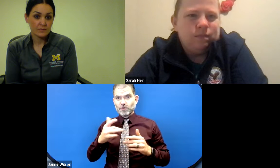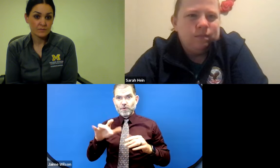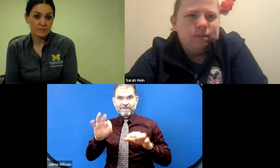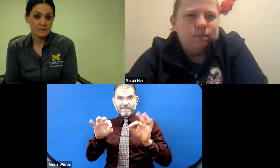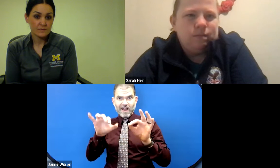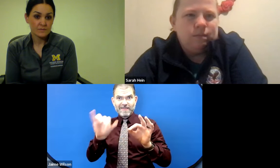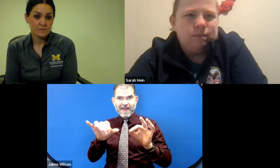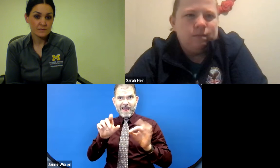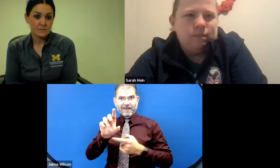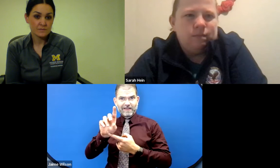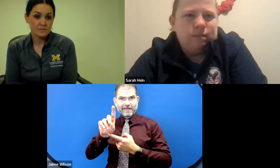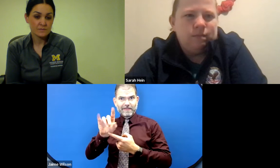ASL Interpreter: So B 12